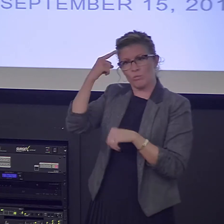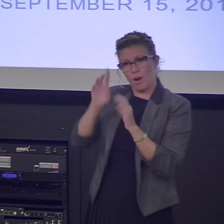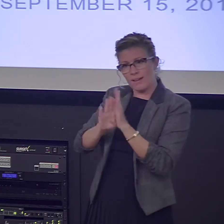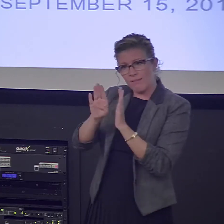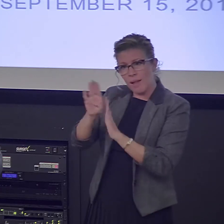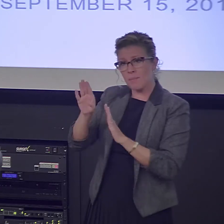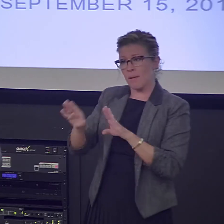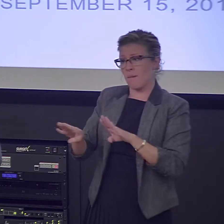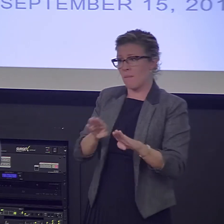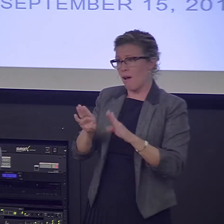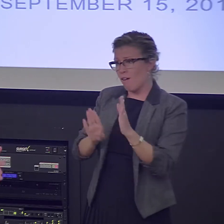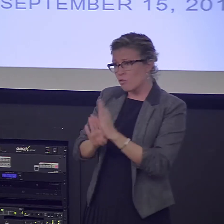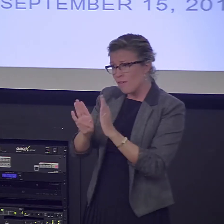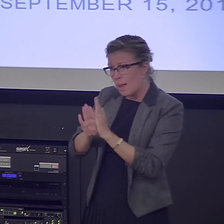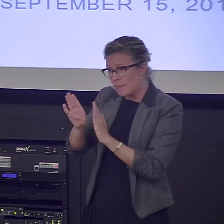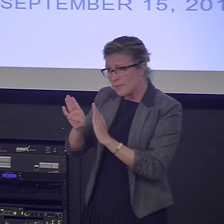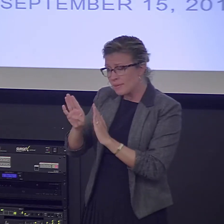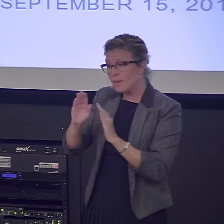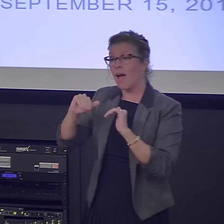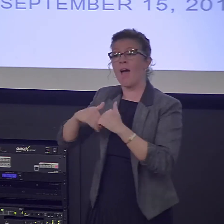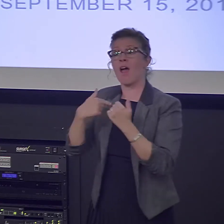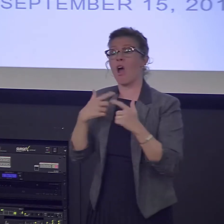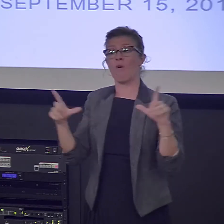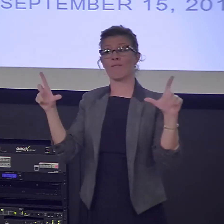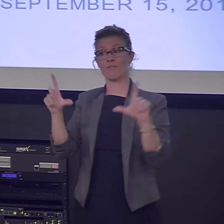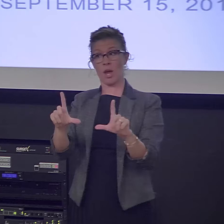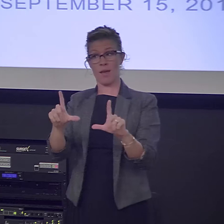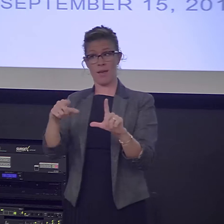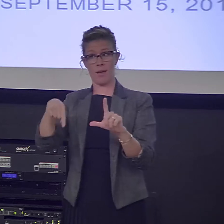and I'm going to frame my talk with regard to